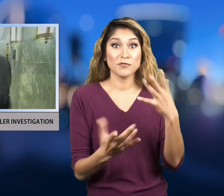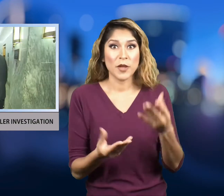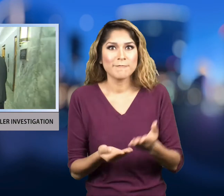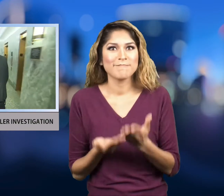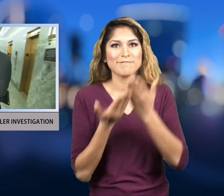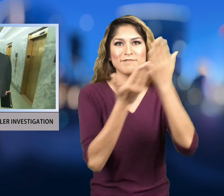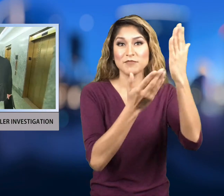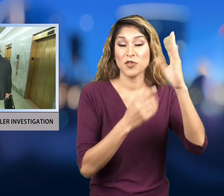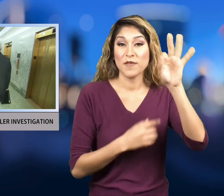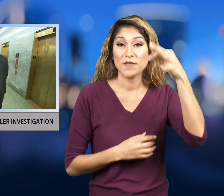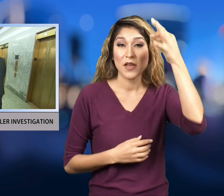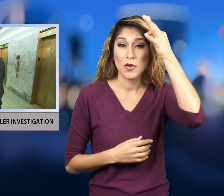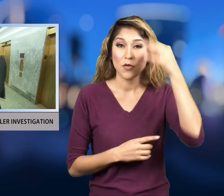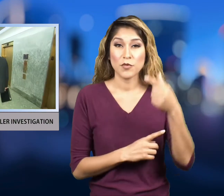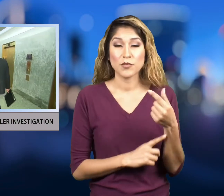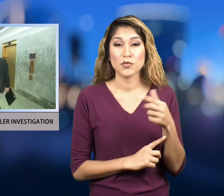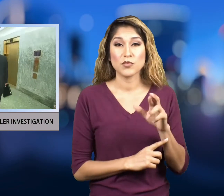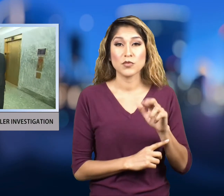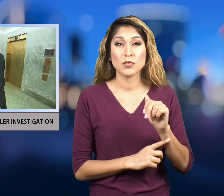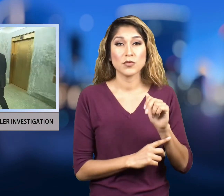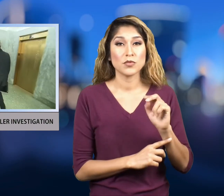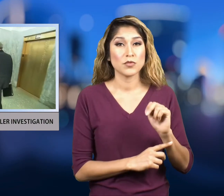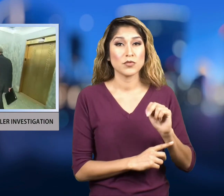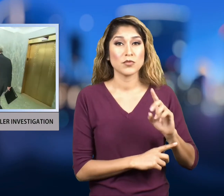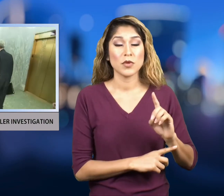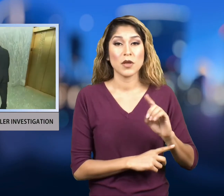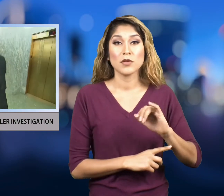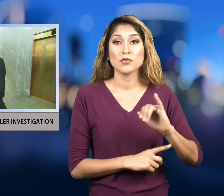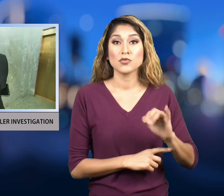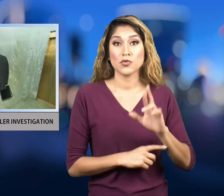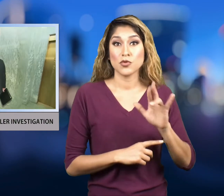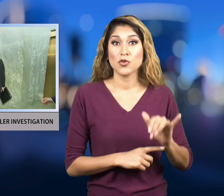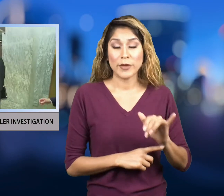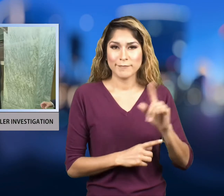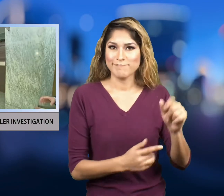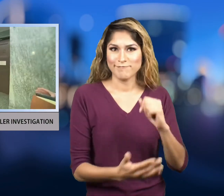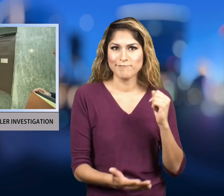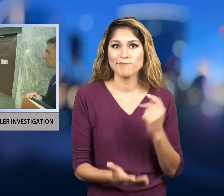a federal grand jury approved the first charges in that investigation.